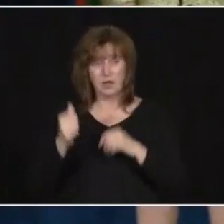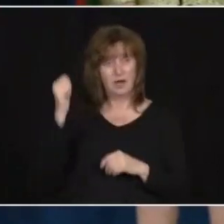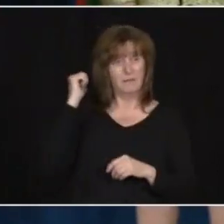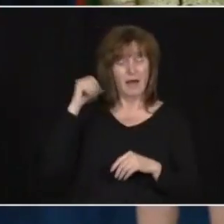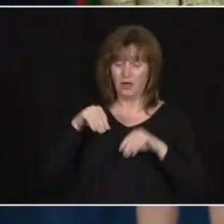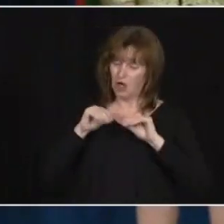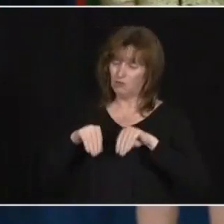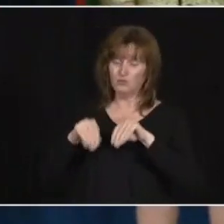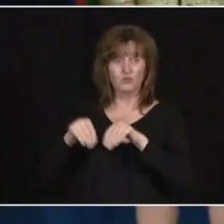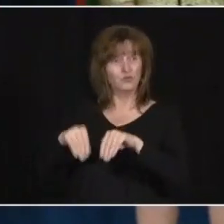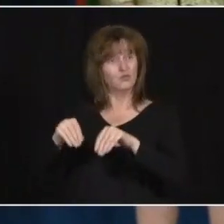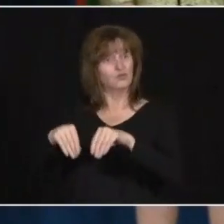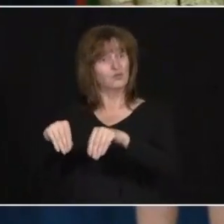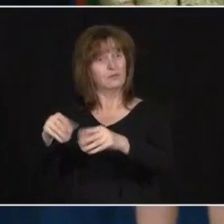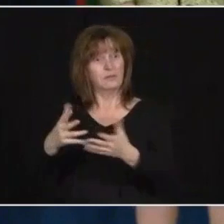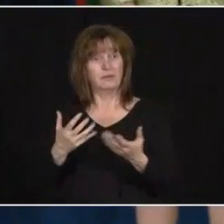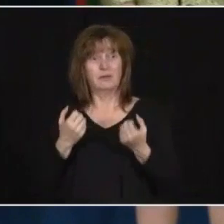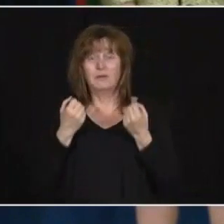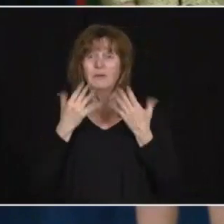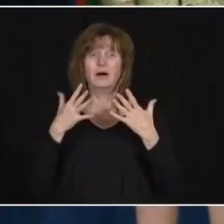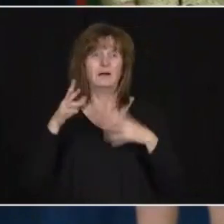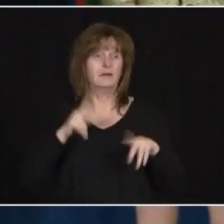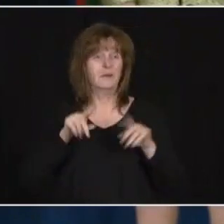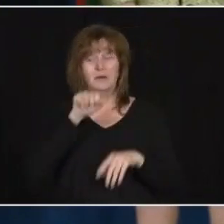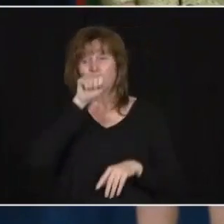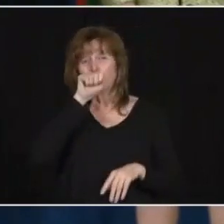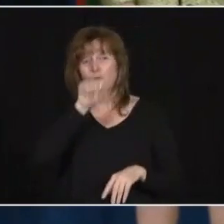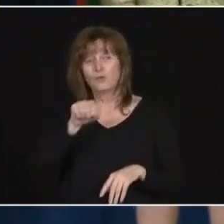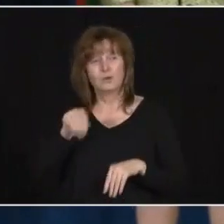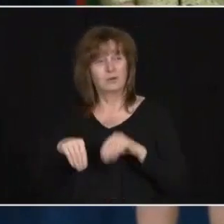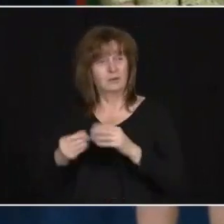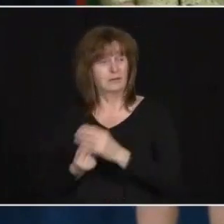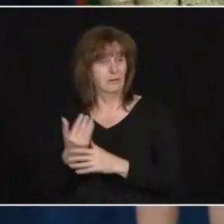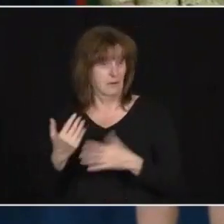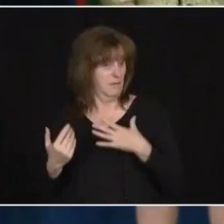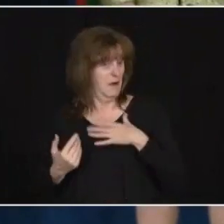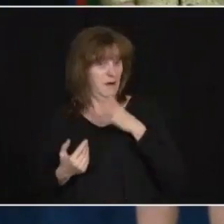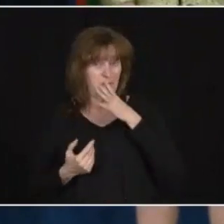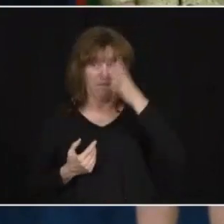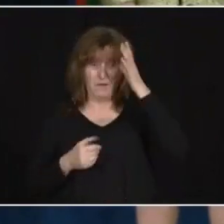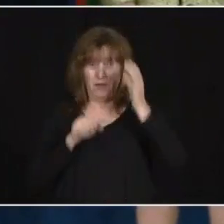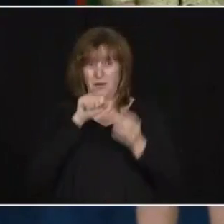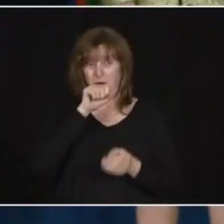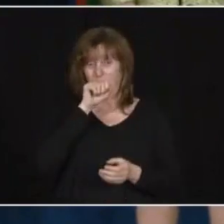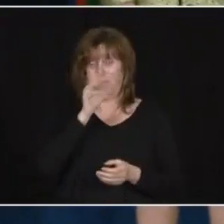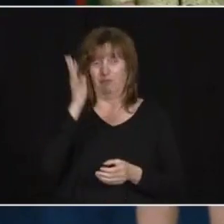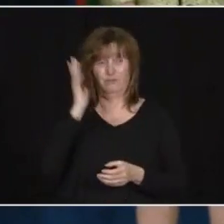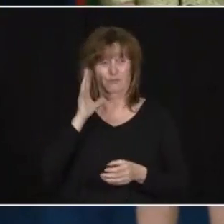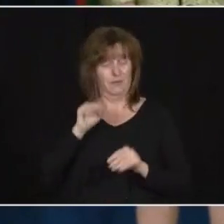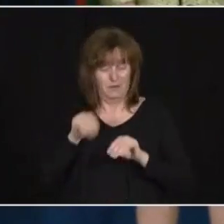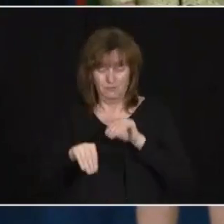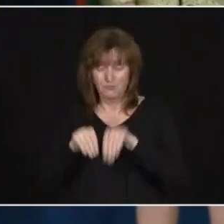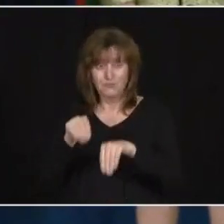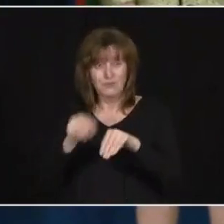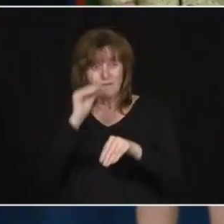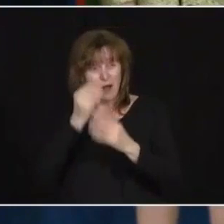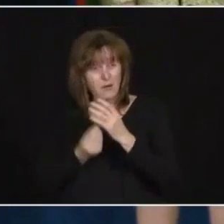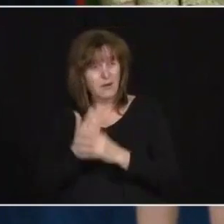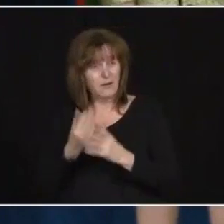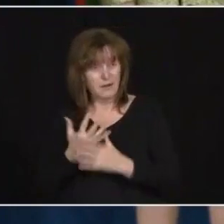It gets people outside. A lot of people are avid gardeners. I know my parents were.